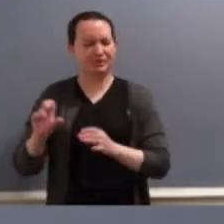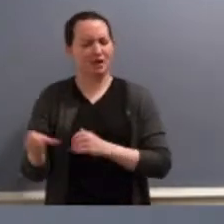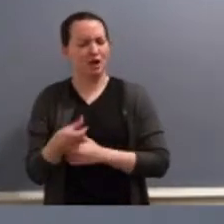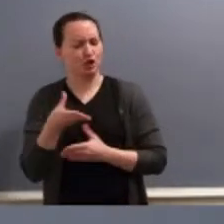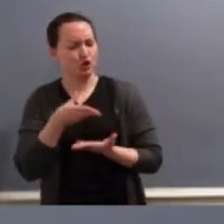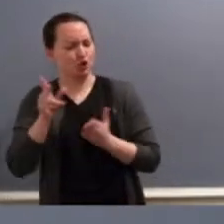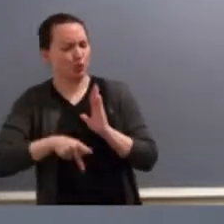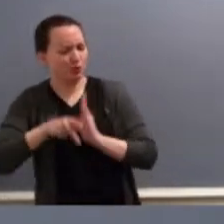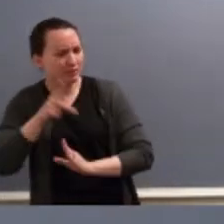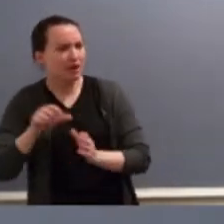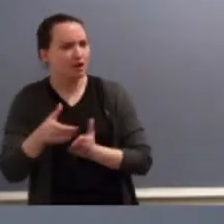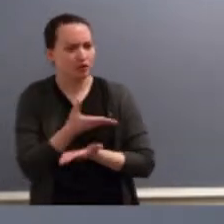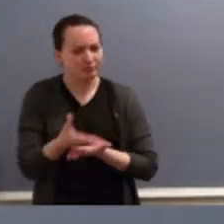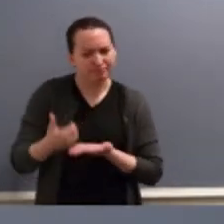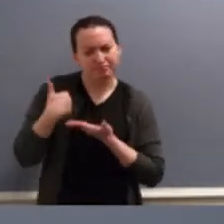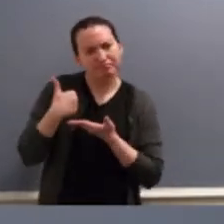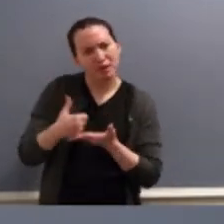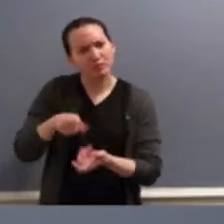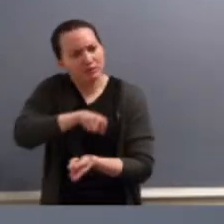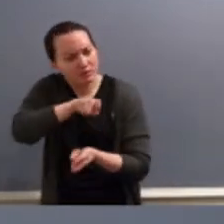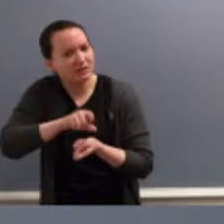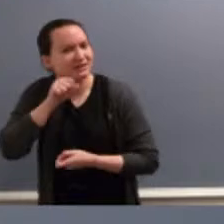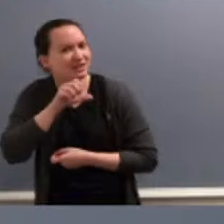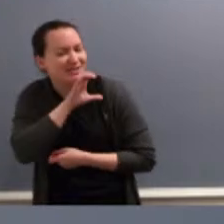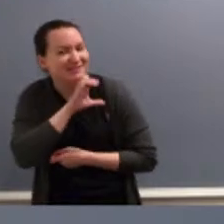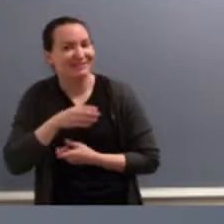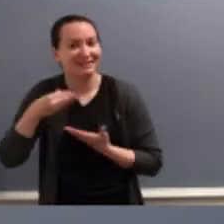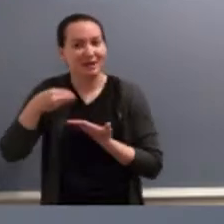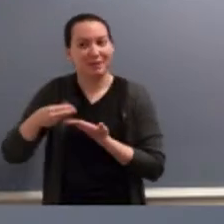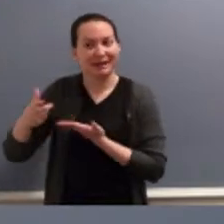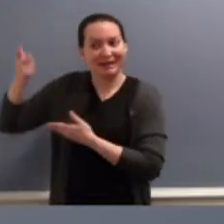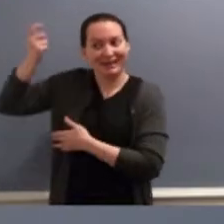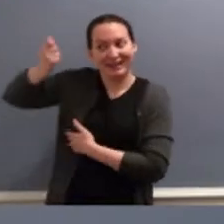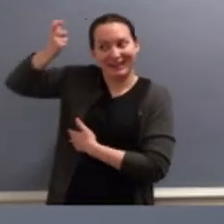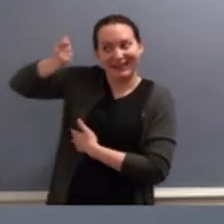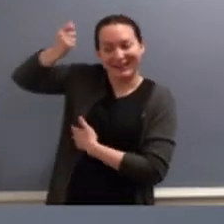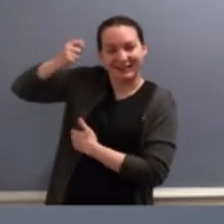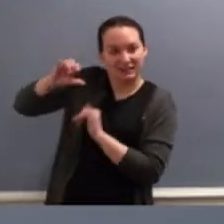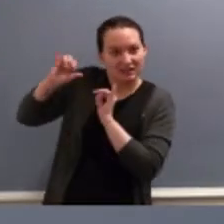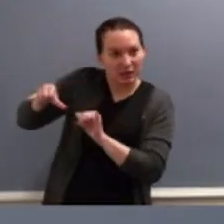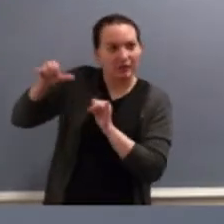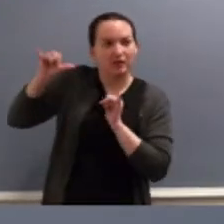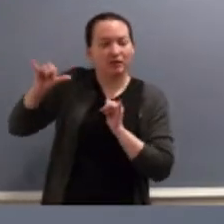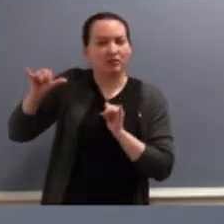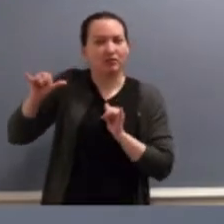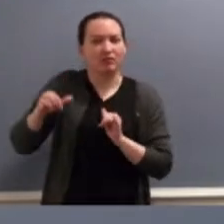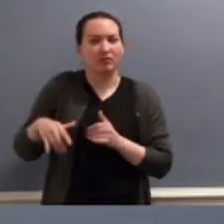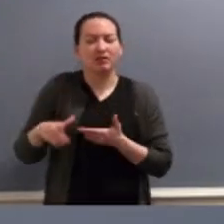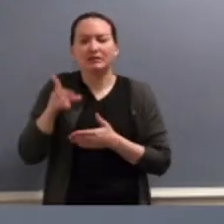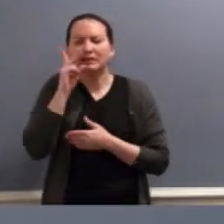we do to help seniors that are on a fixed income I also want to see a little bit more with the youth